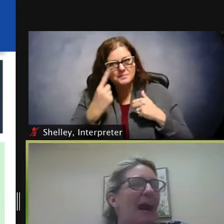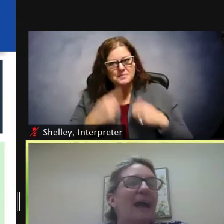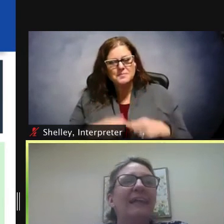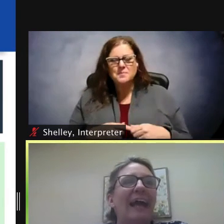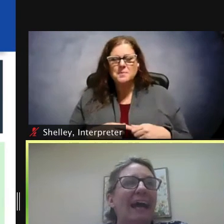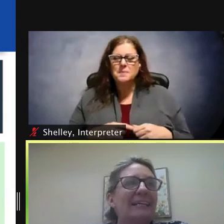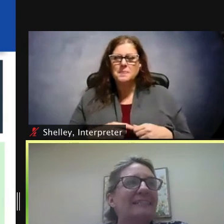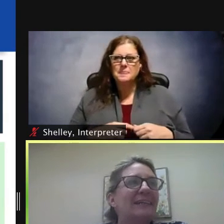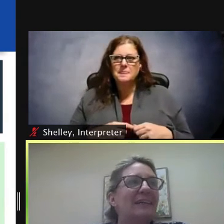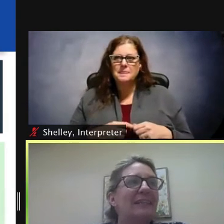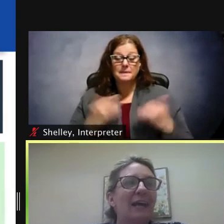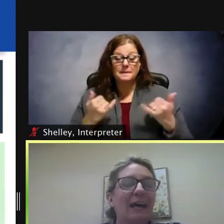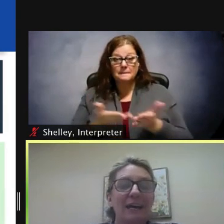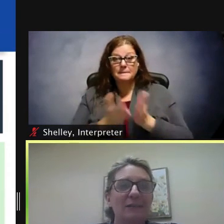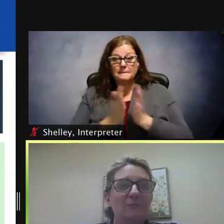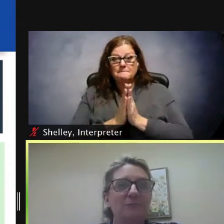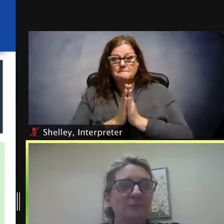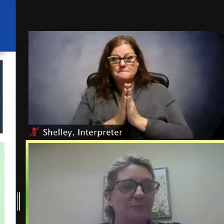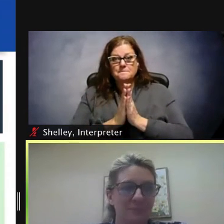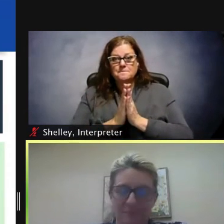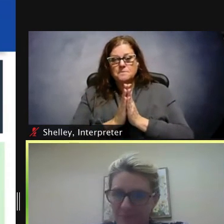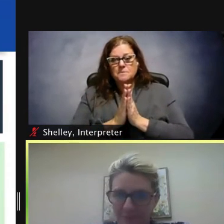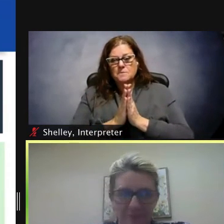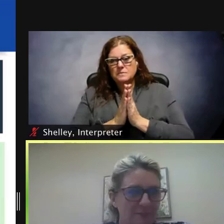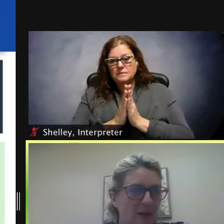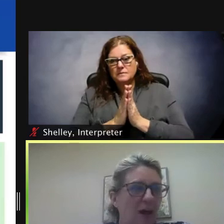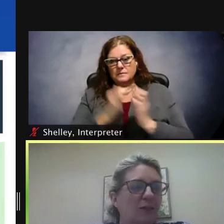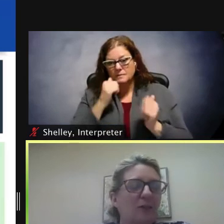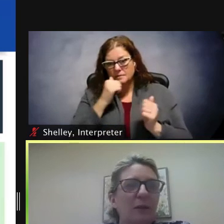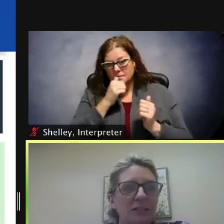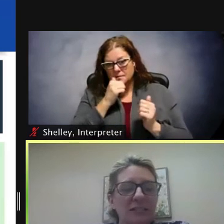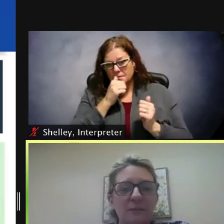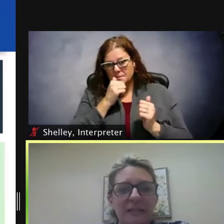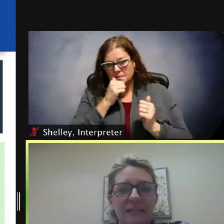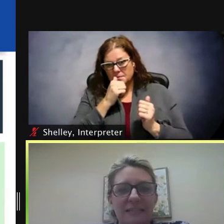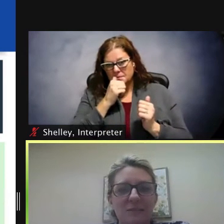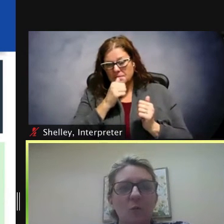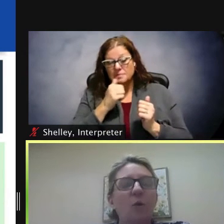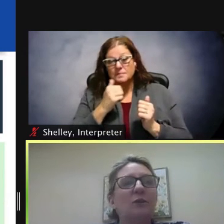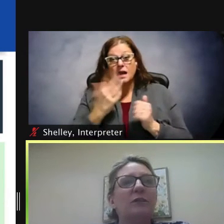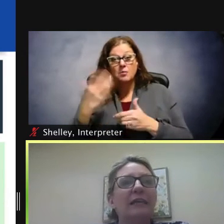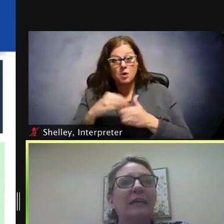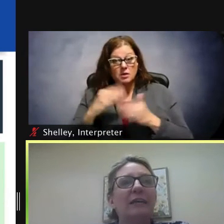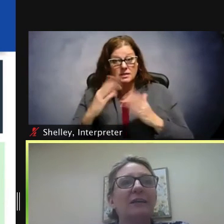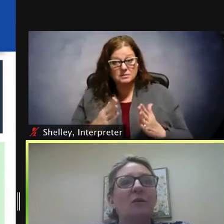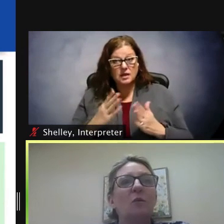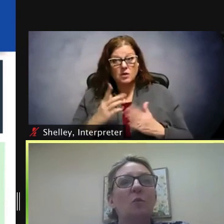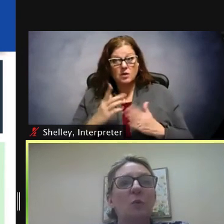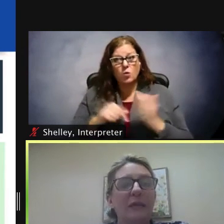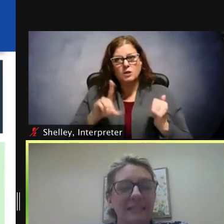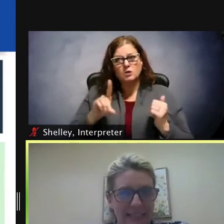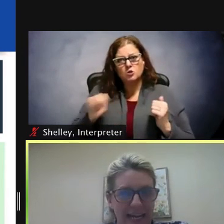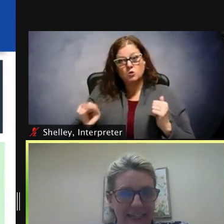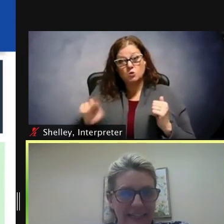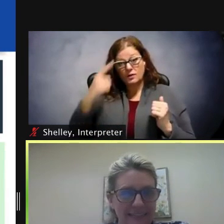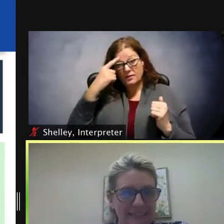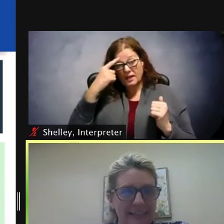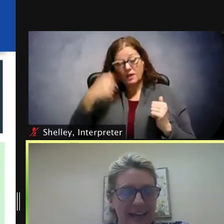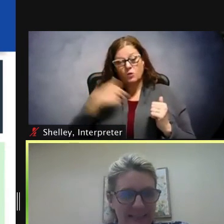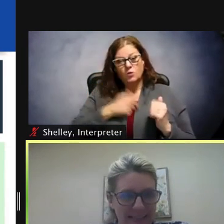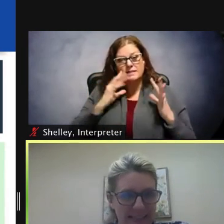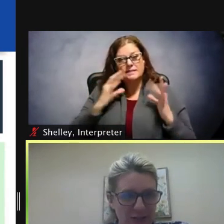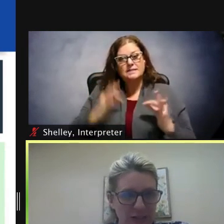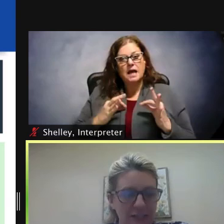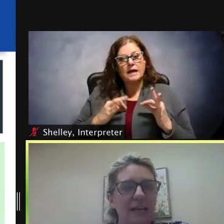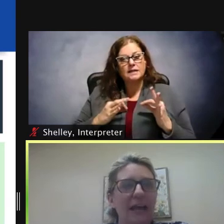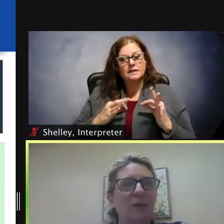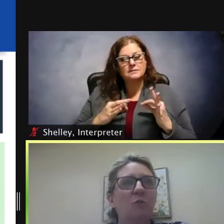I'm going to ask that all of the participants what you think we decided as a district and